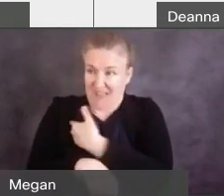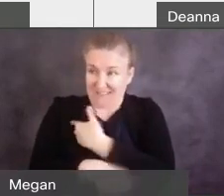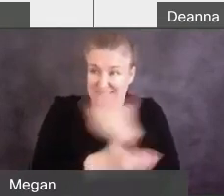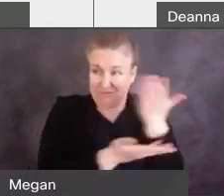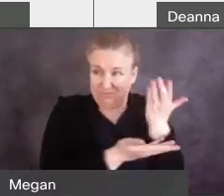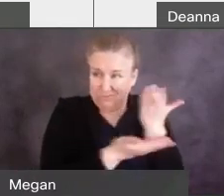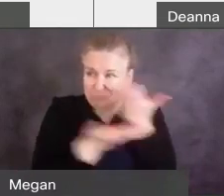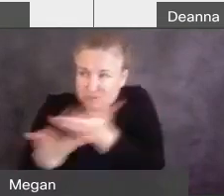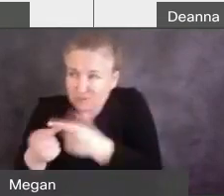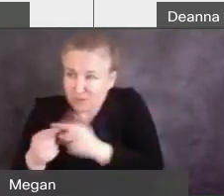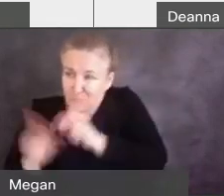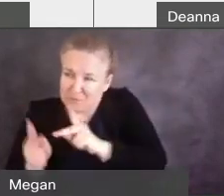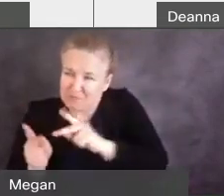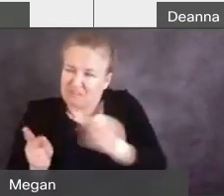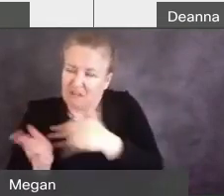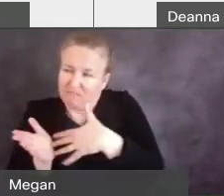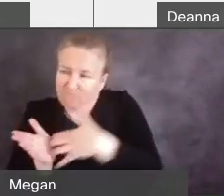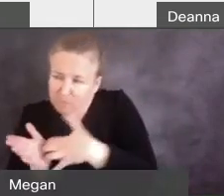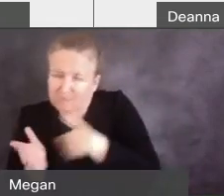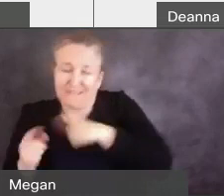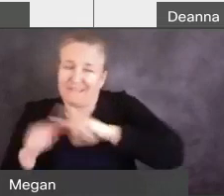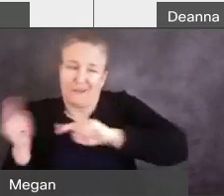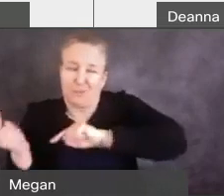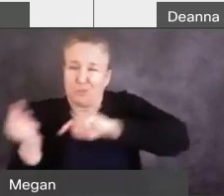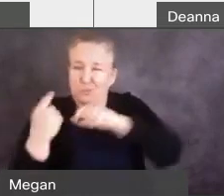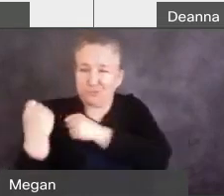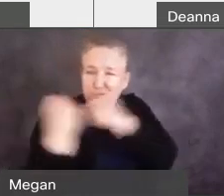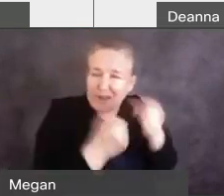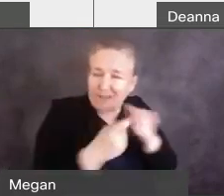people who can't make it to one of the clinics?